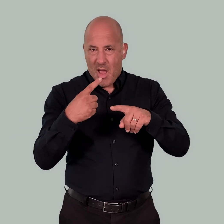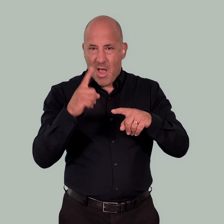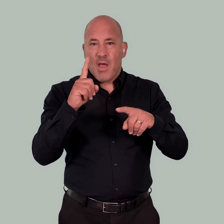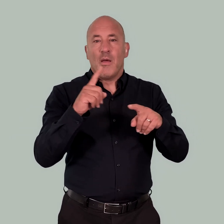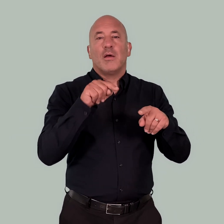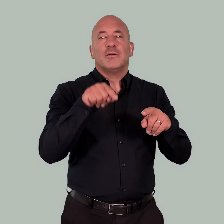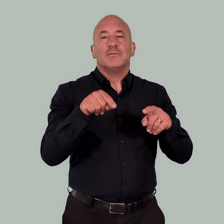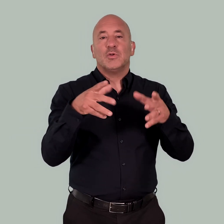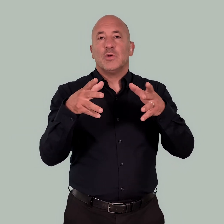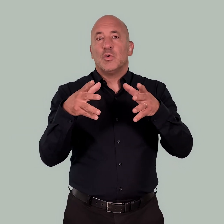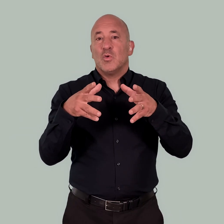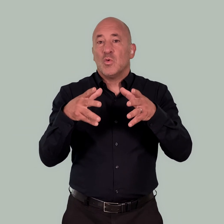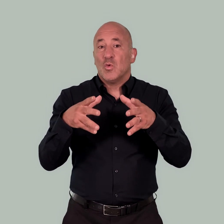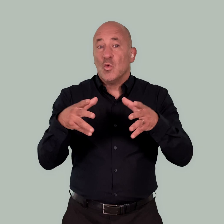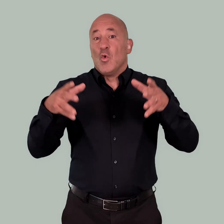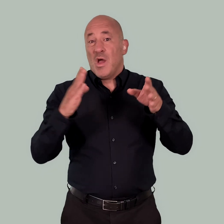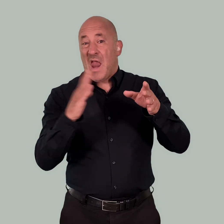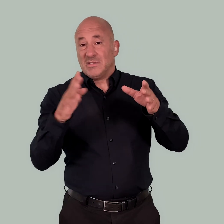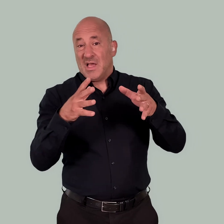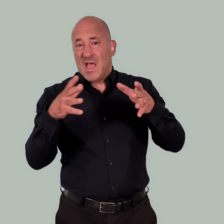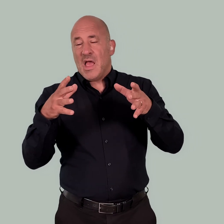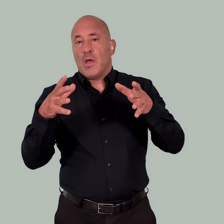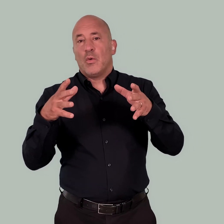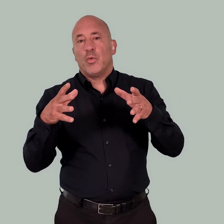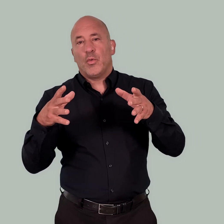although the rate of increase in this latter period is slower